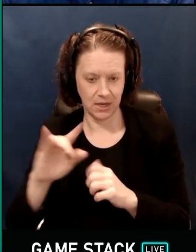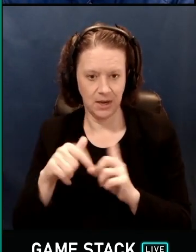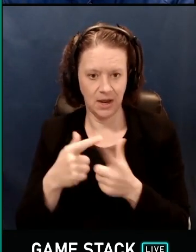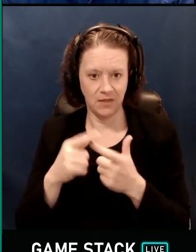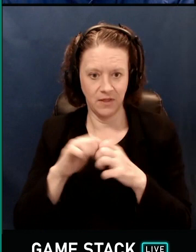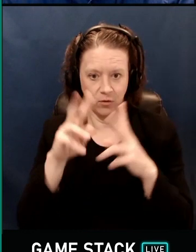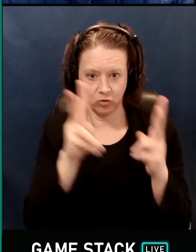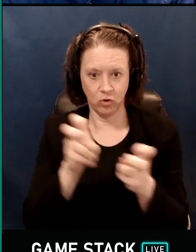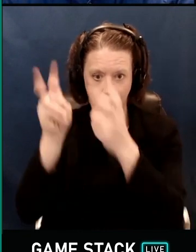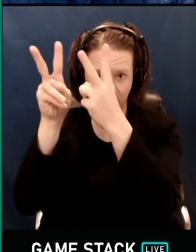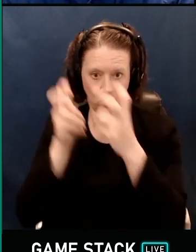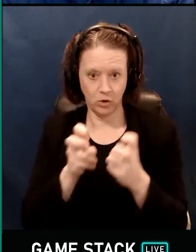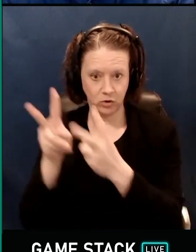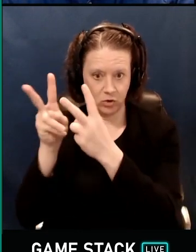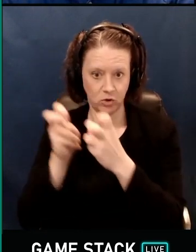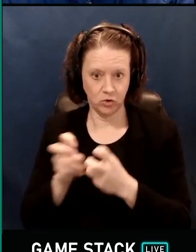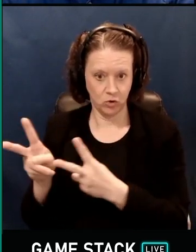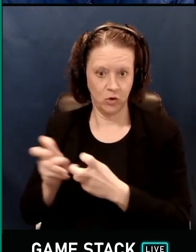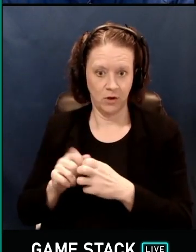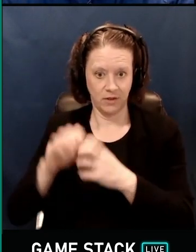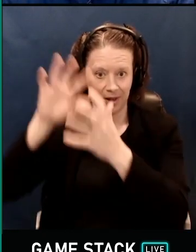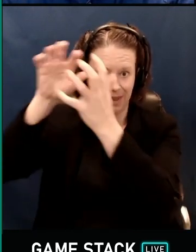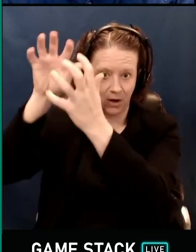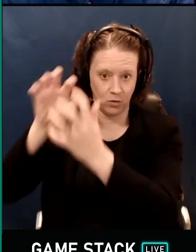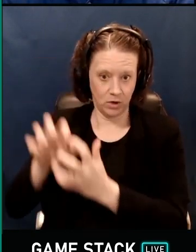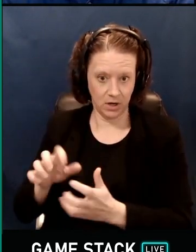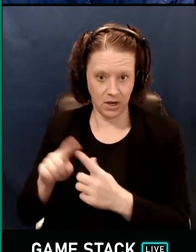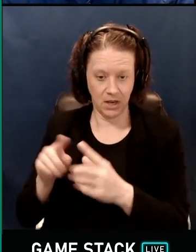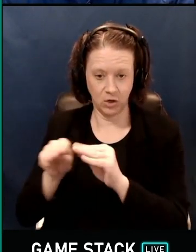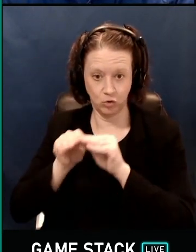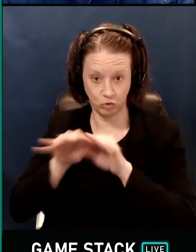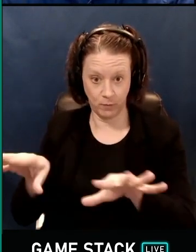distributed to testers via web app on virtual machine.